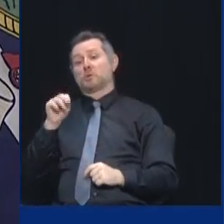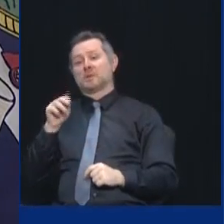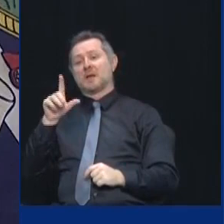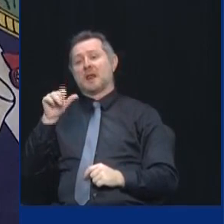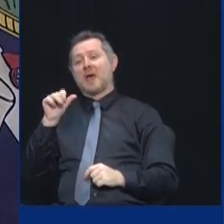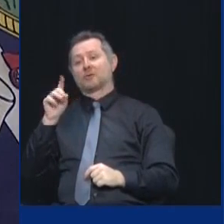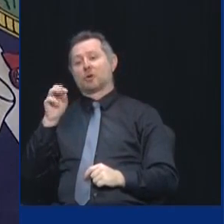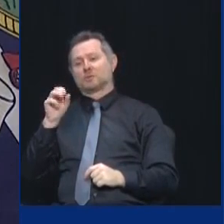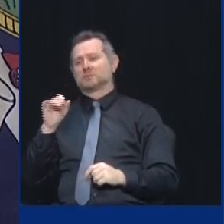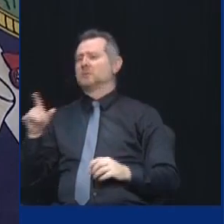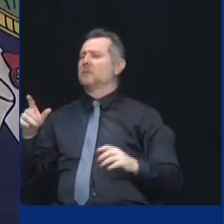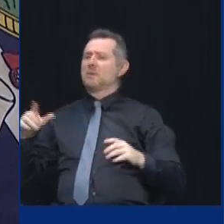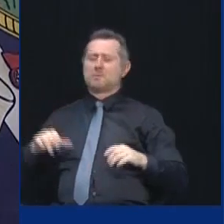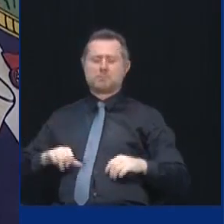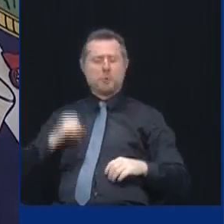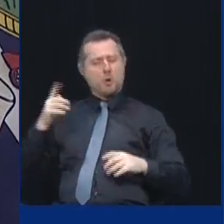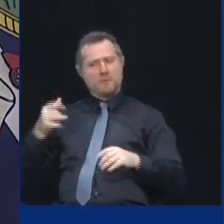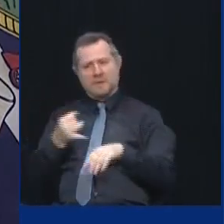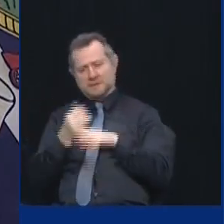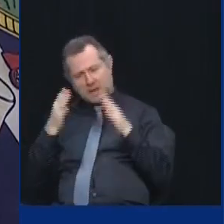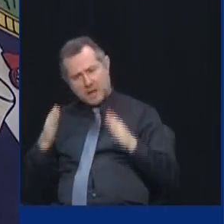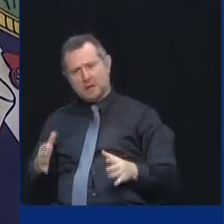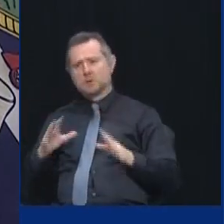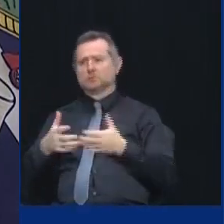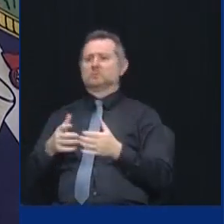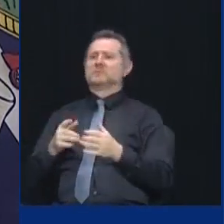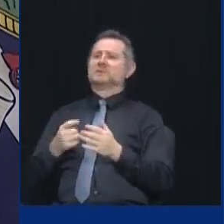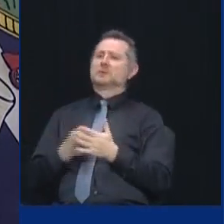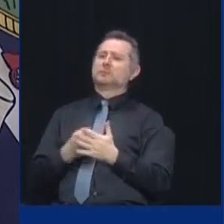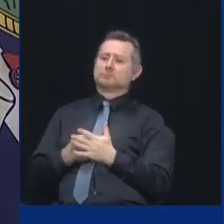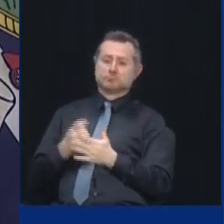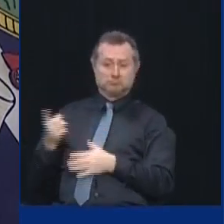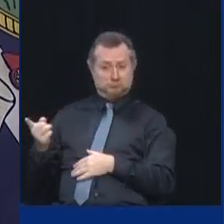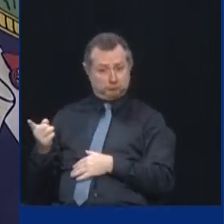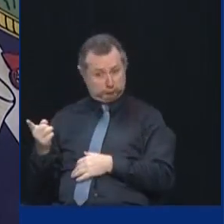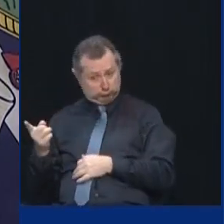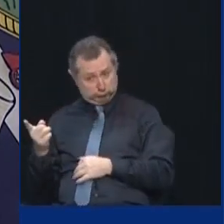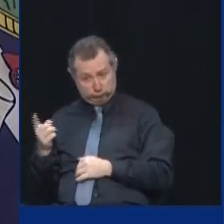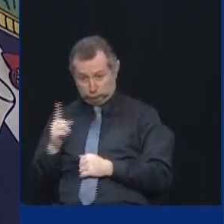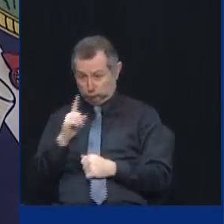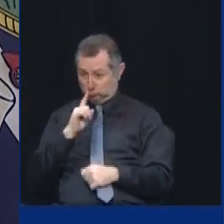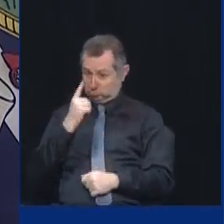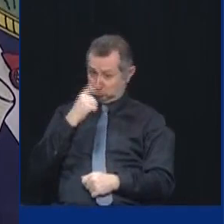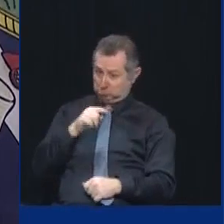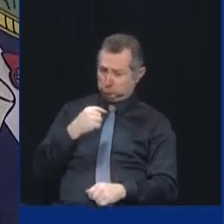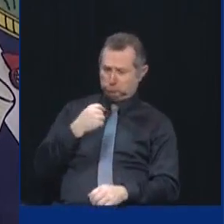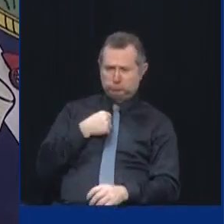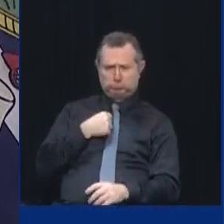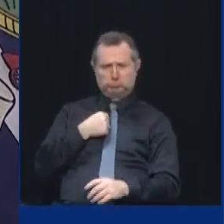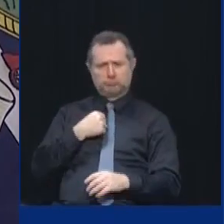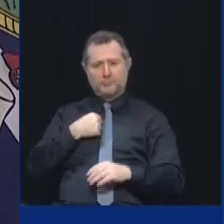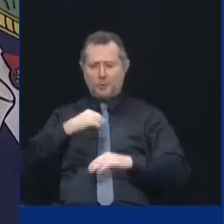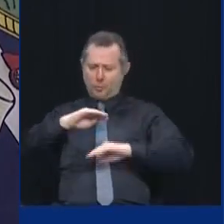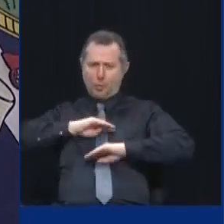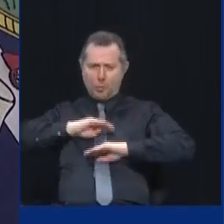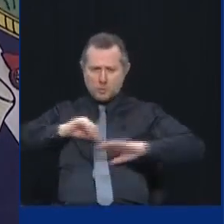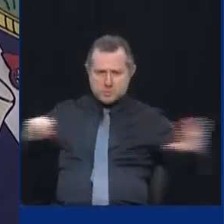OUR SHOT TO TAKE. AND SPEAKING ABOUT SHOTS, SHOTS, MR. JOHN LEDECKY, WE ARE VERY